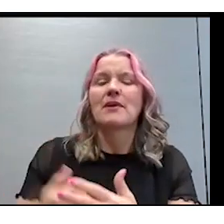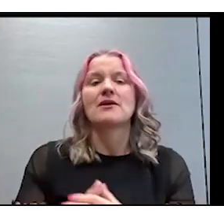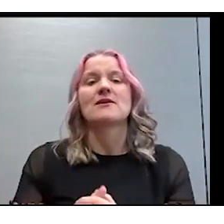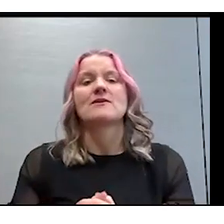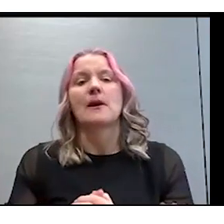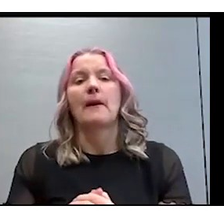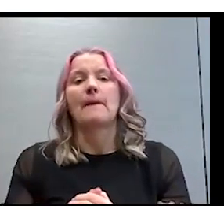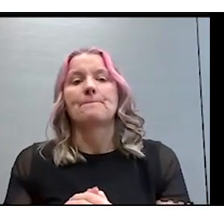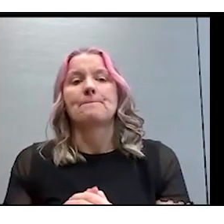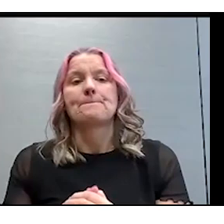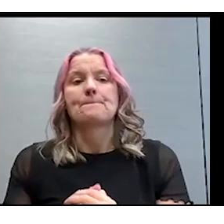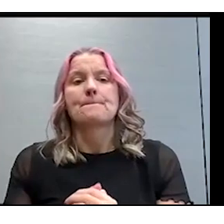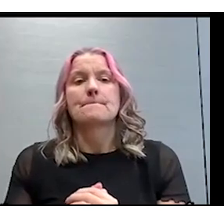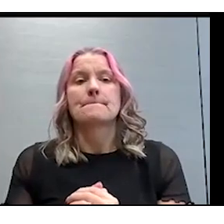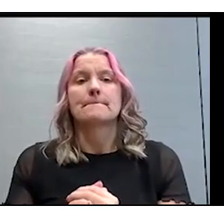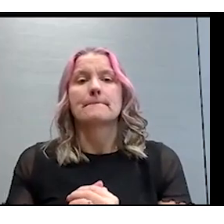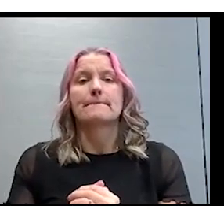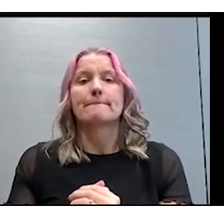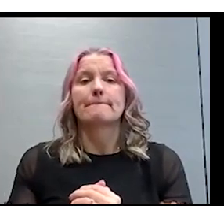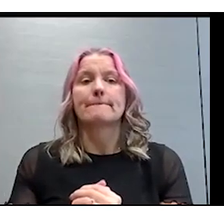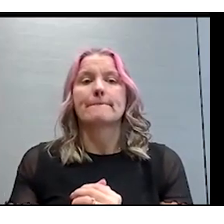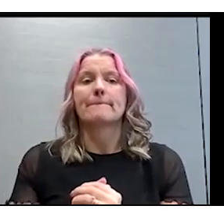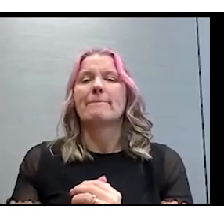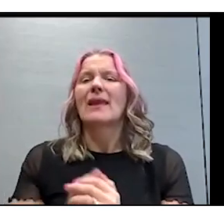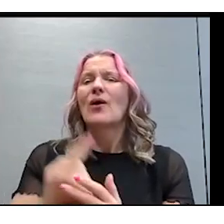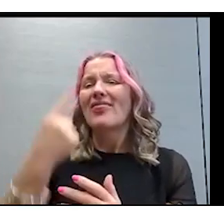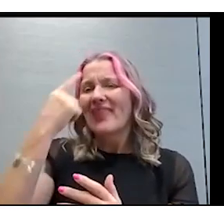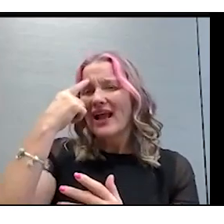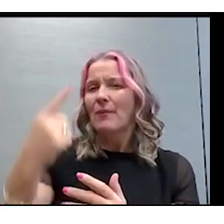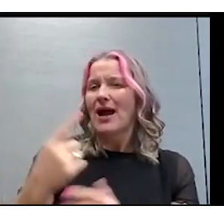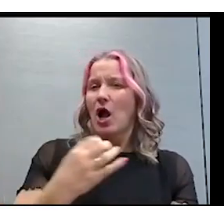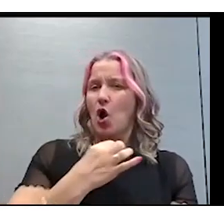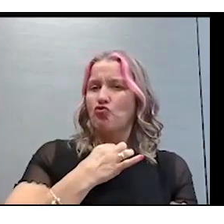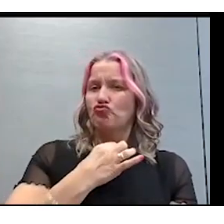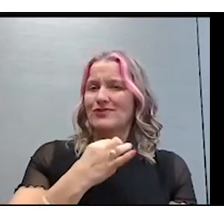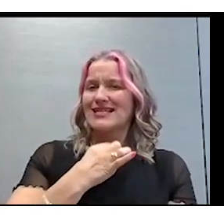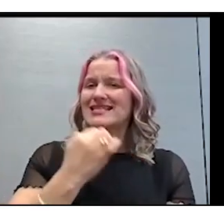And we talk about risk or that was terminology that I introduced.